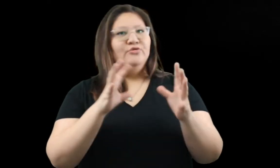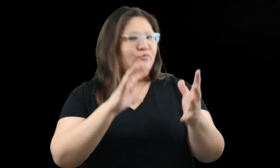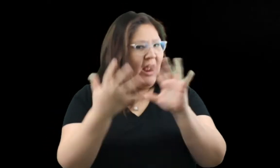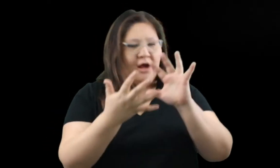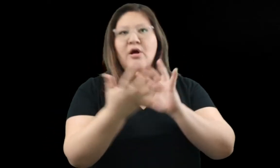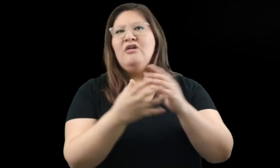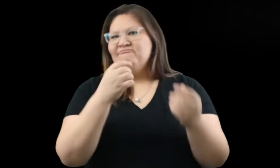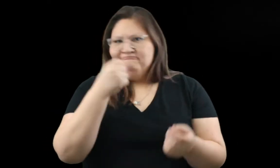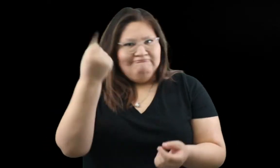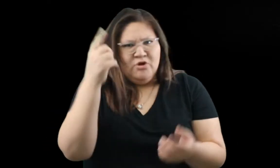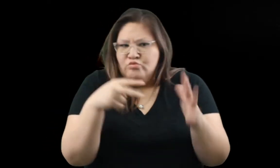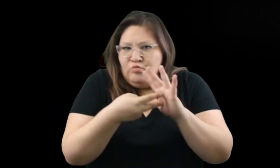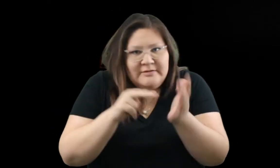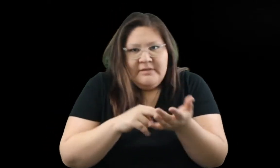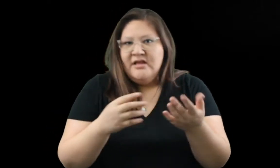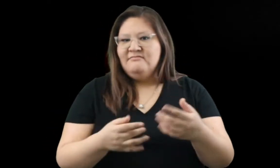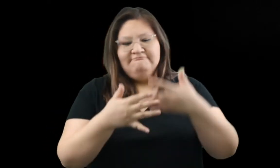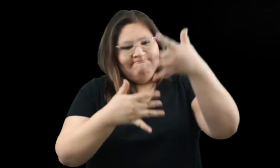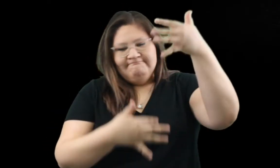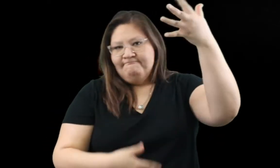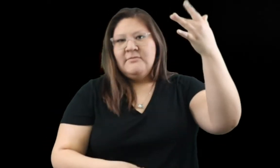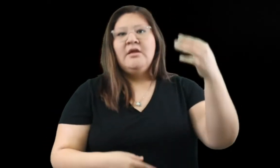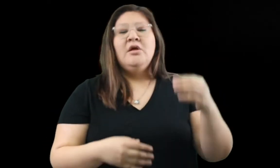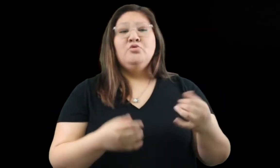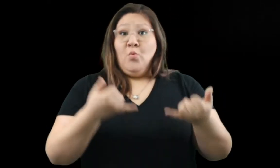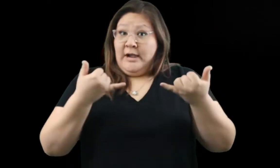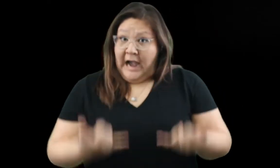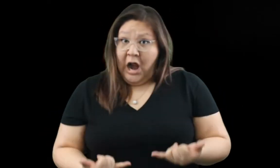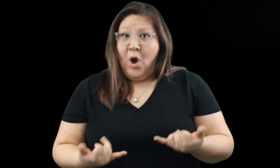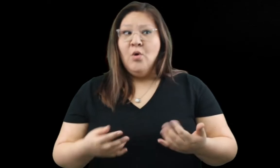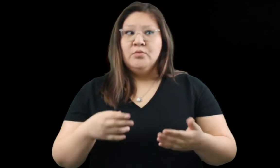I didn't understand what was happening during ceremonies, what their purpose was, or what the significance was.